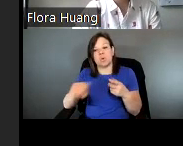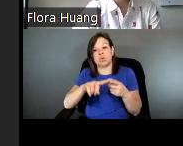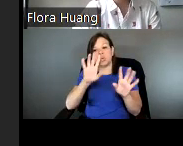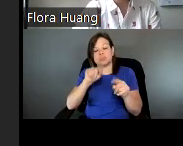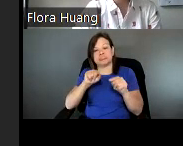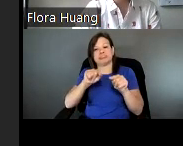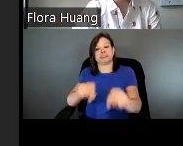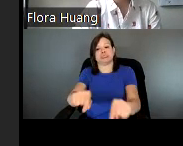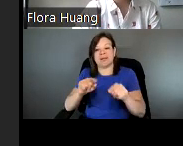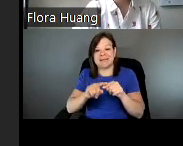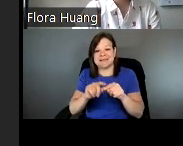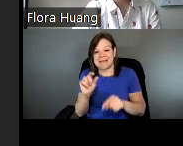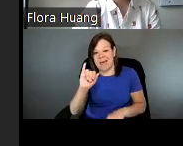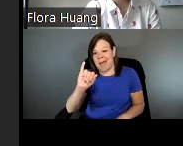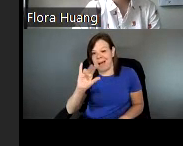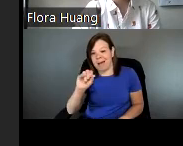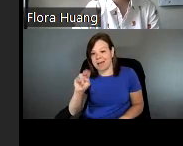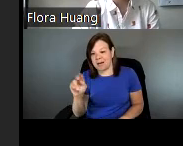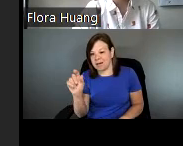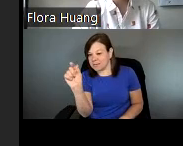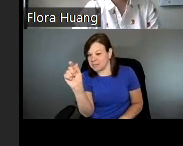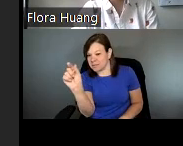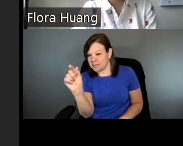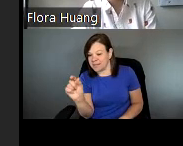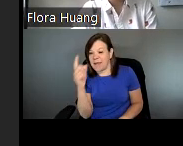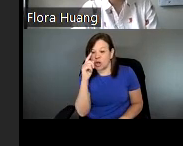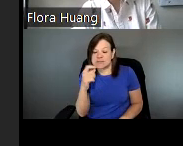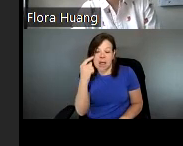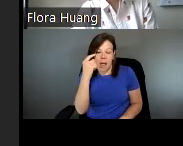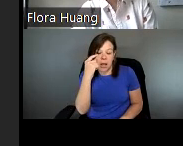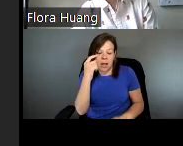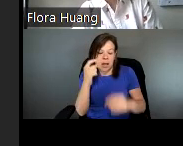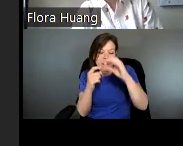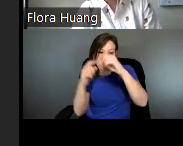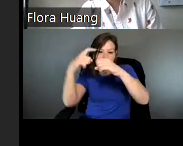this little icon over here that has the eye. That is one thing where if you wanna